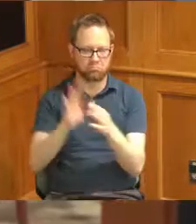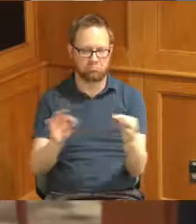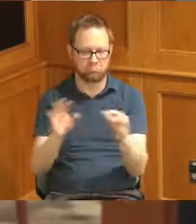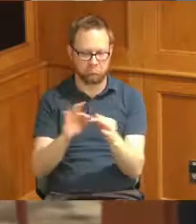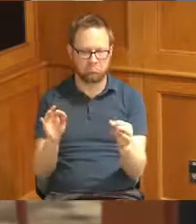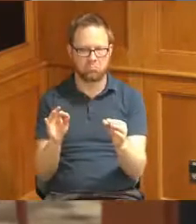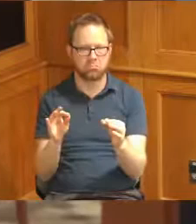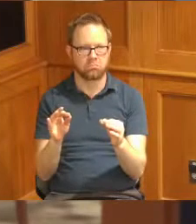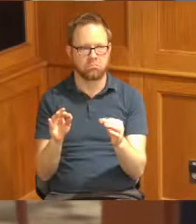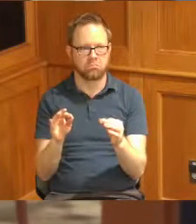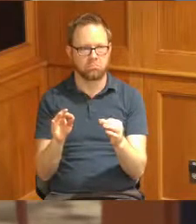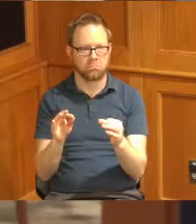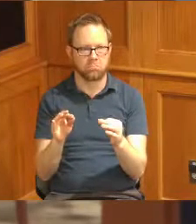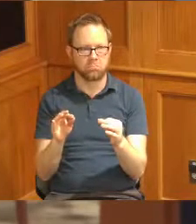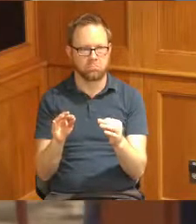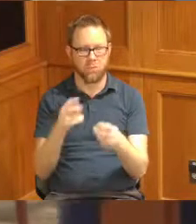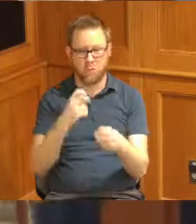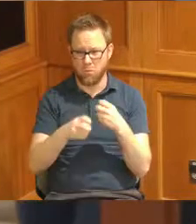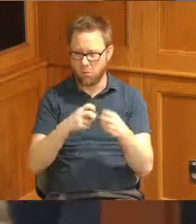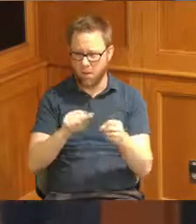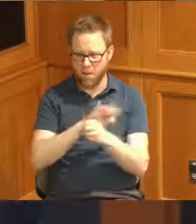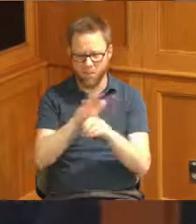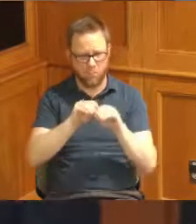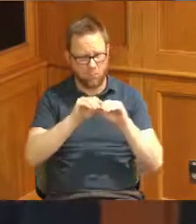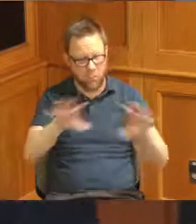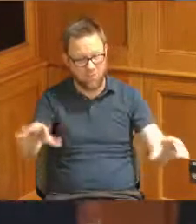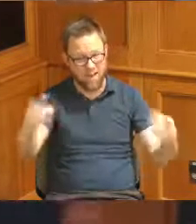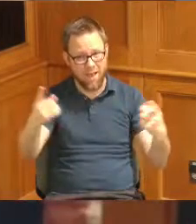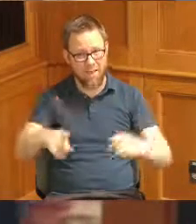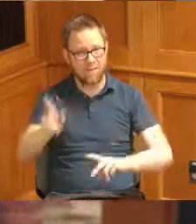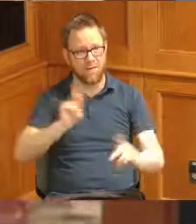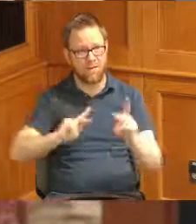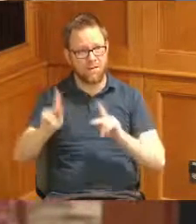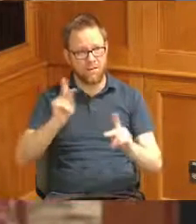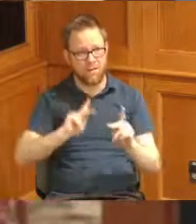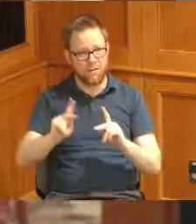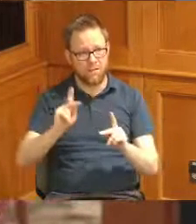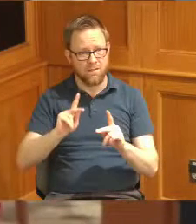we have a problem in this pandemic where people were they're in they're in rooms that you're